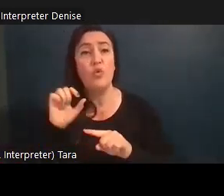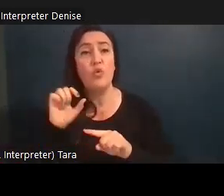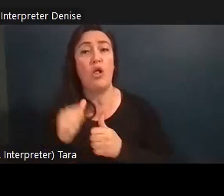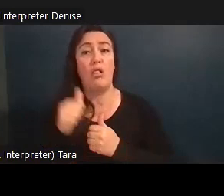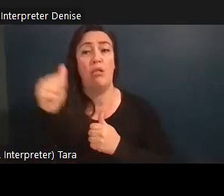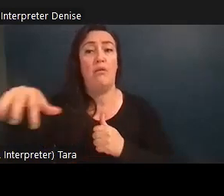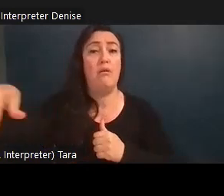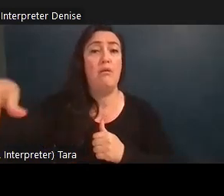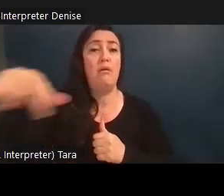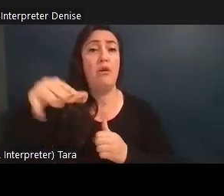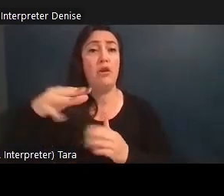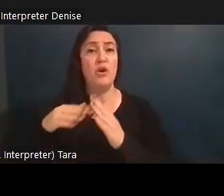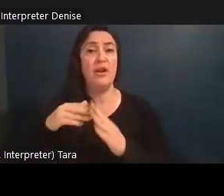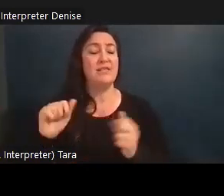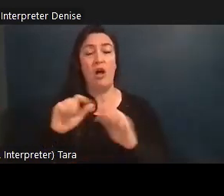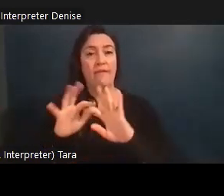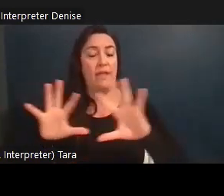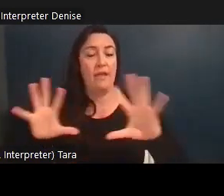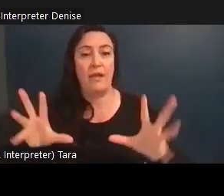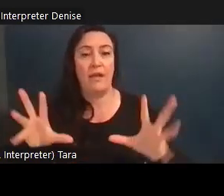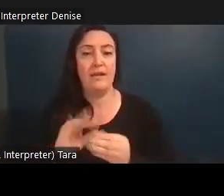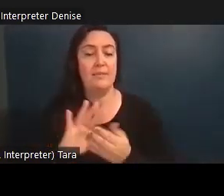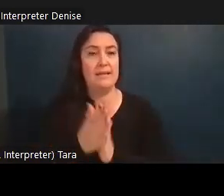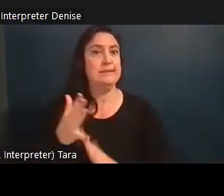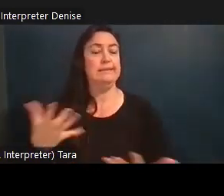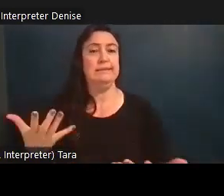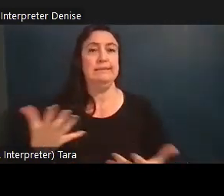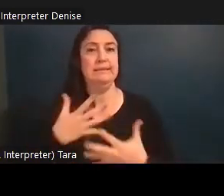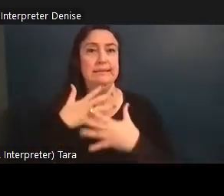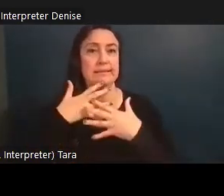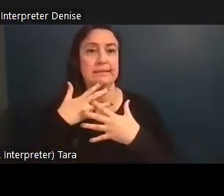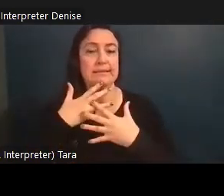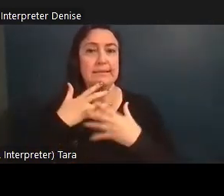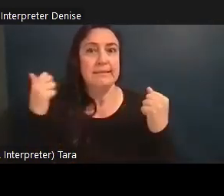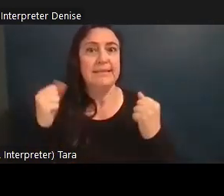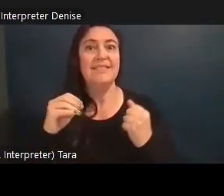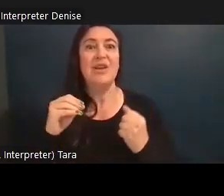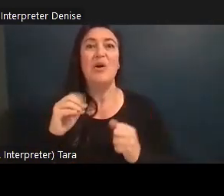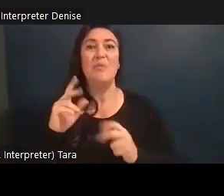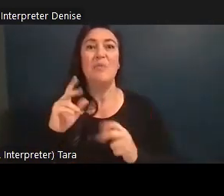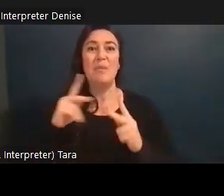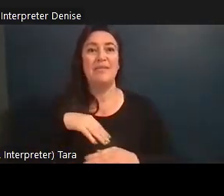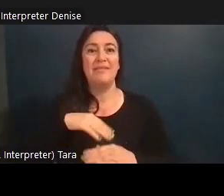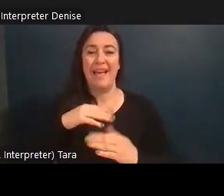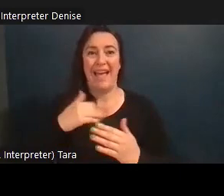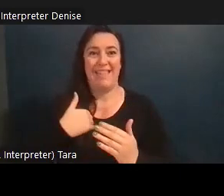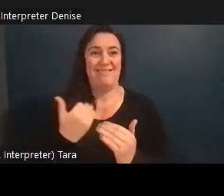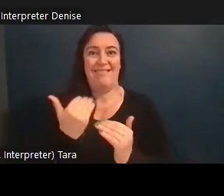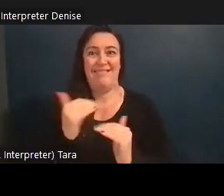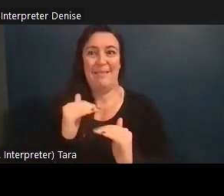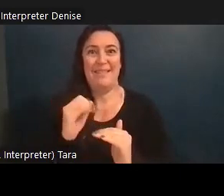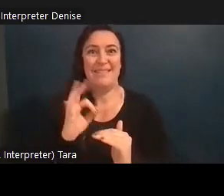And so folks were reaching the limits of our methodological approaches in just being siloed on the experimental range.